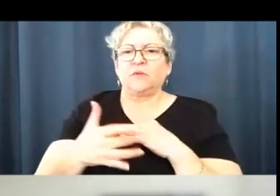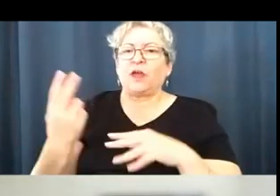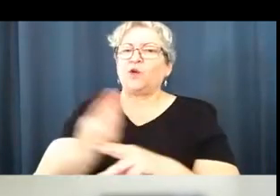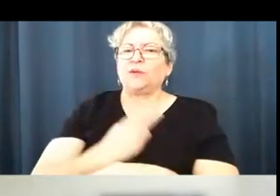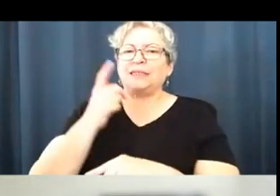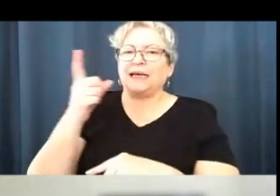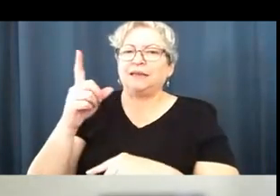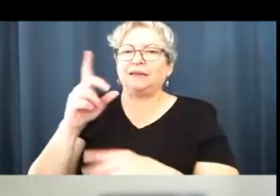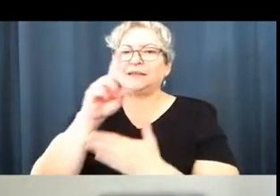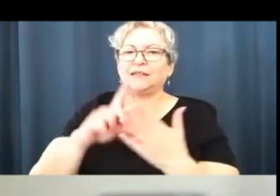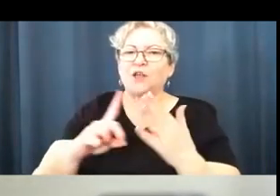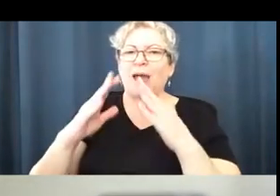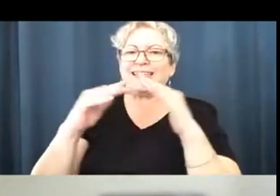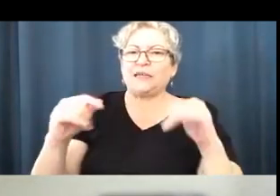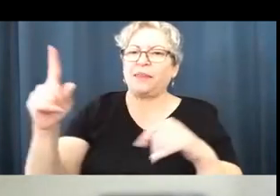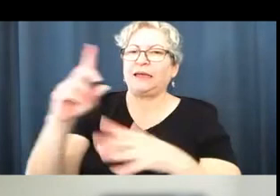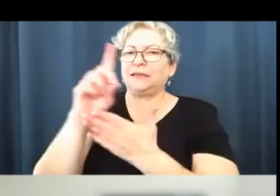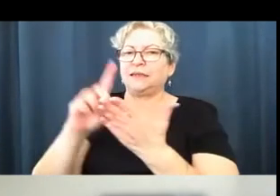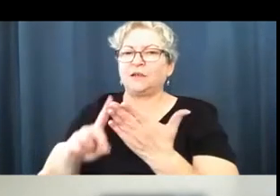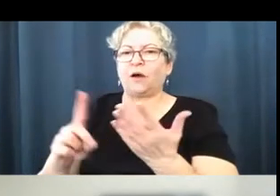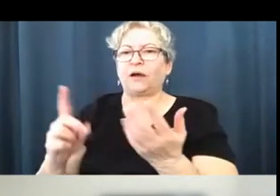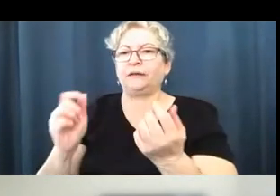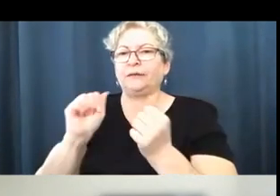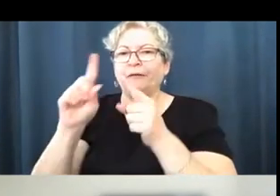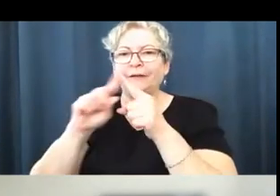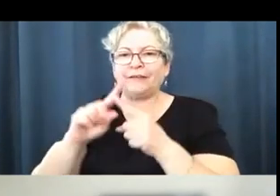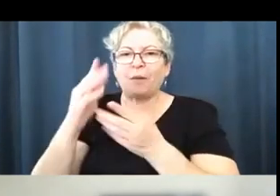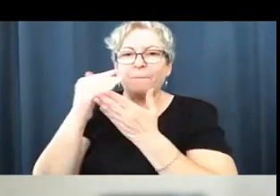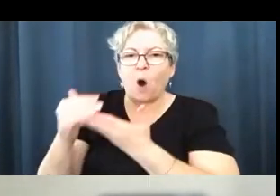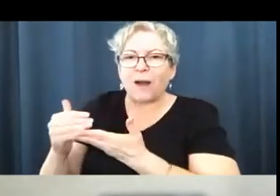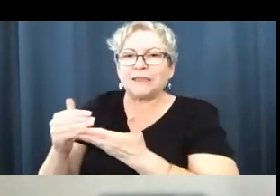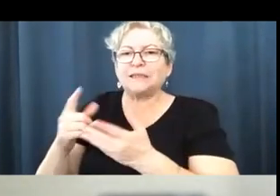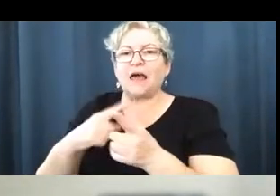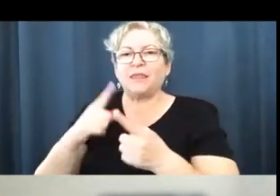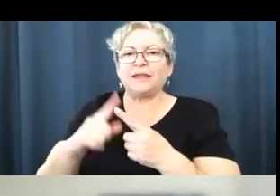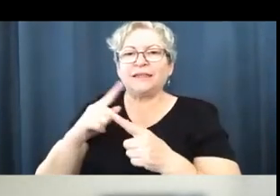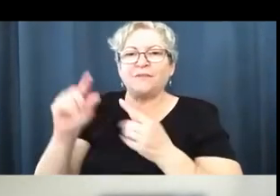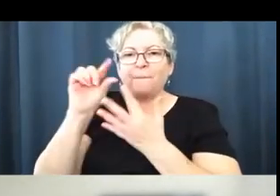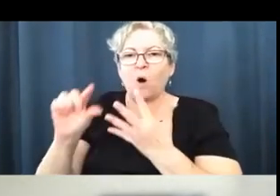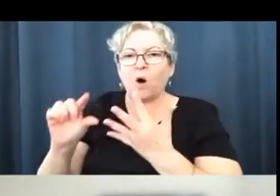where they design all of these components, and then all of these components get placed on the page.